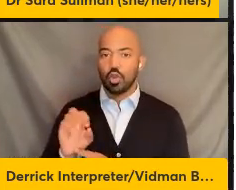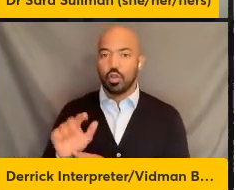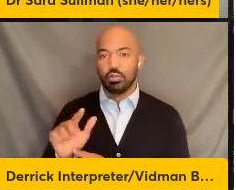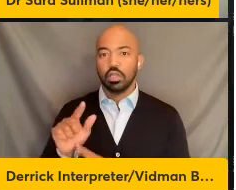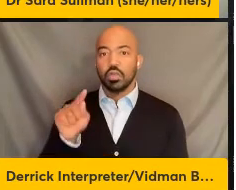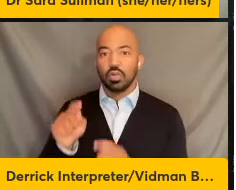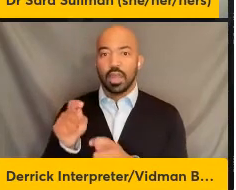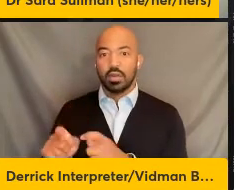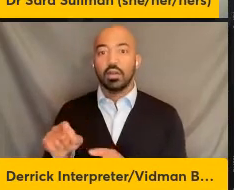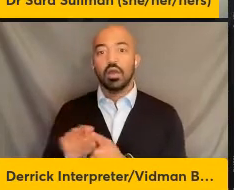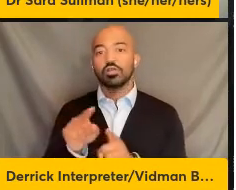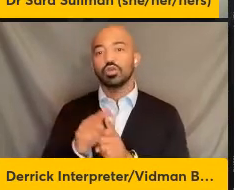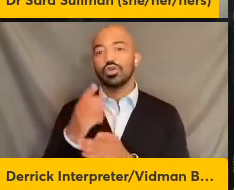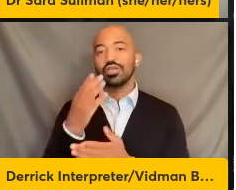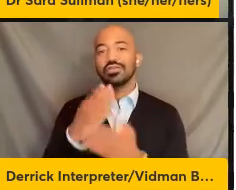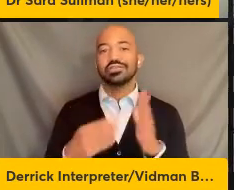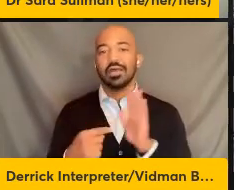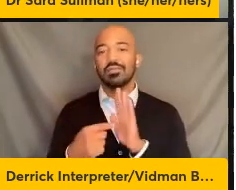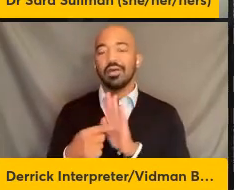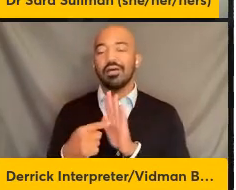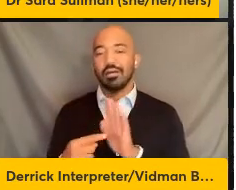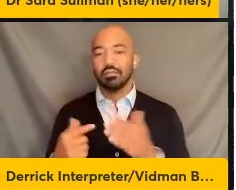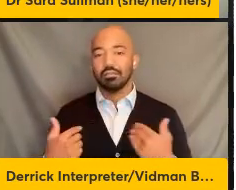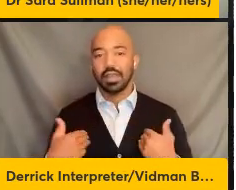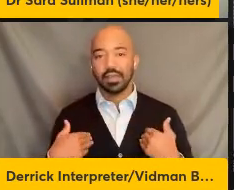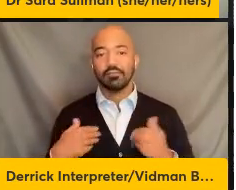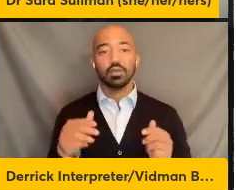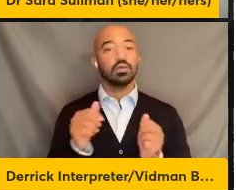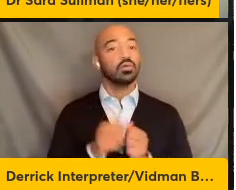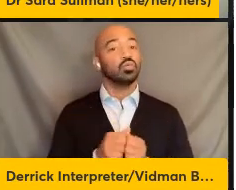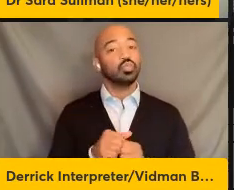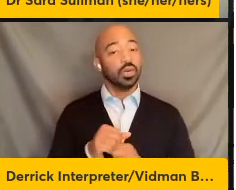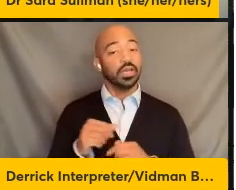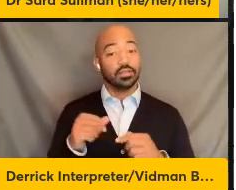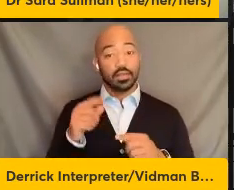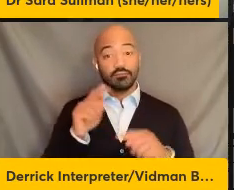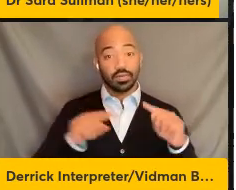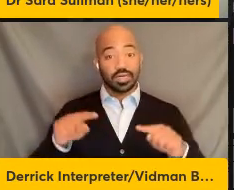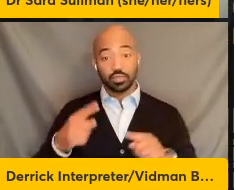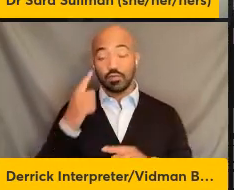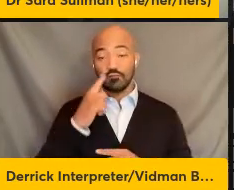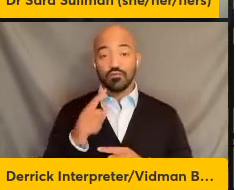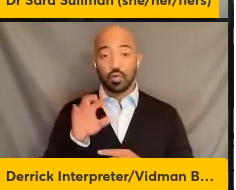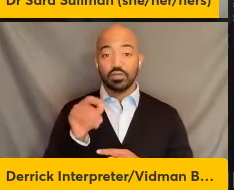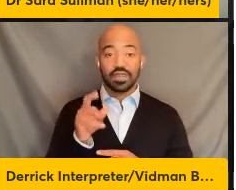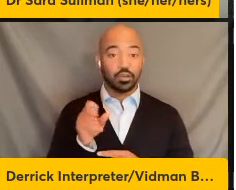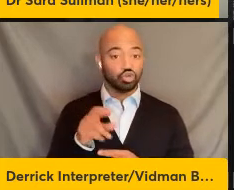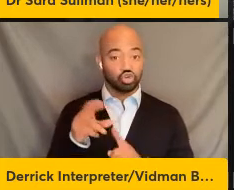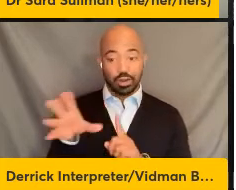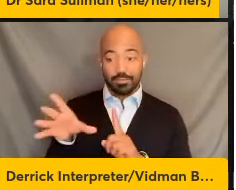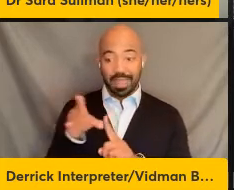expression. And due to the genetic variation at the transcription factor binding site, you can imagine a scenario